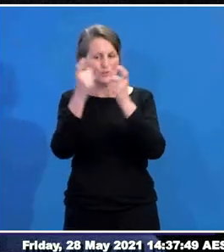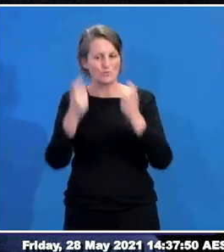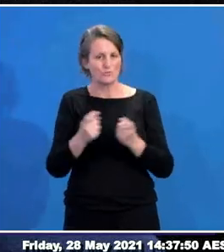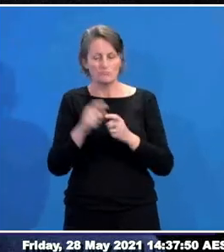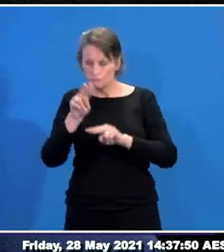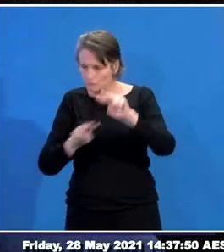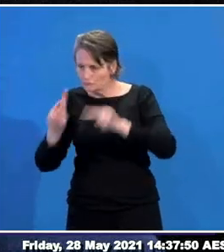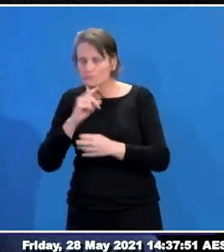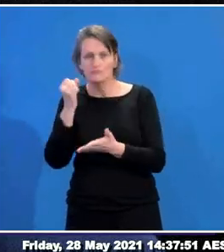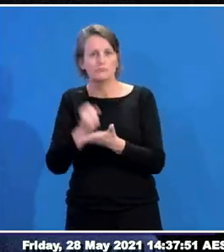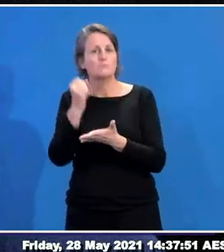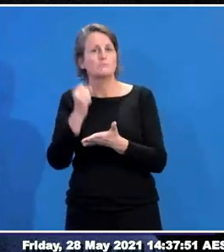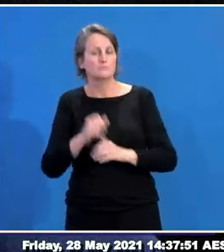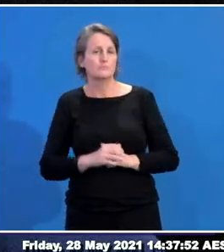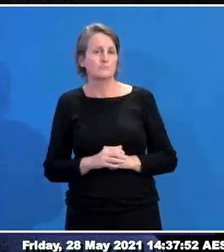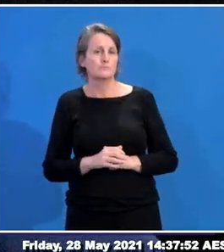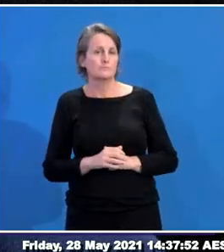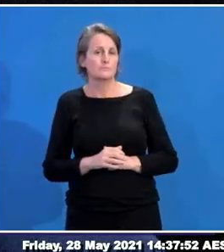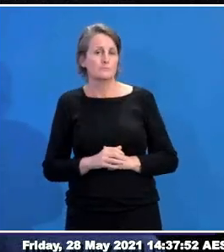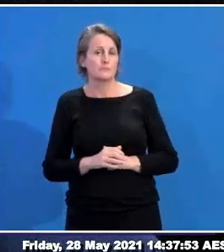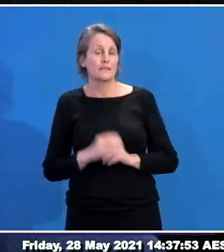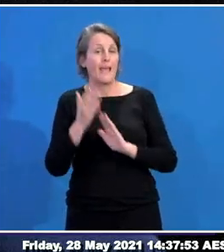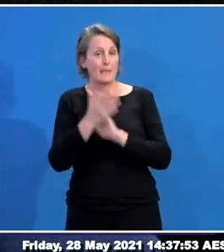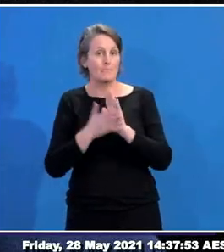that also includes a mid-term review.